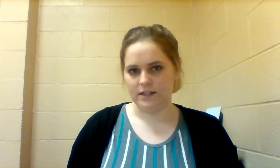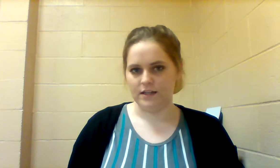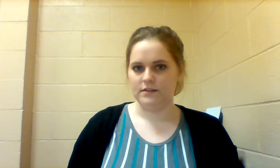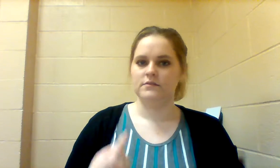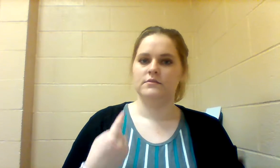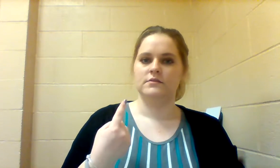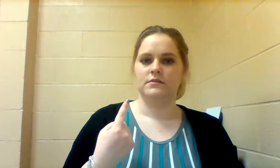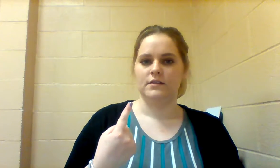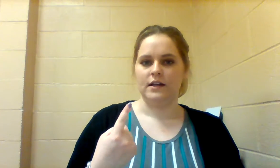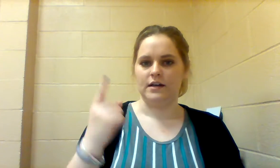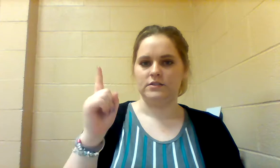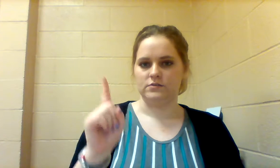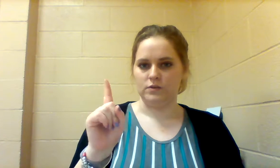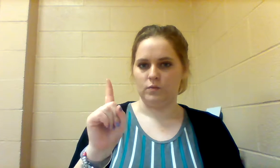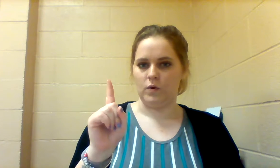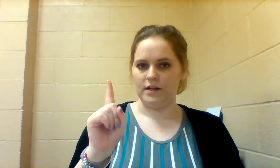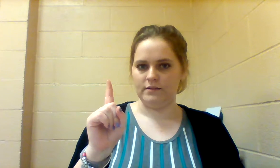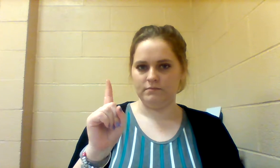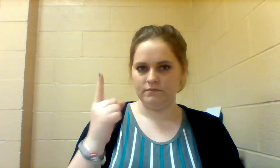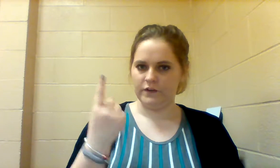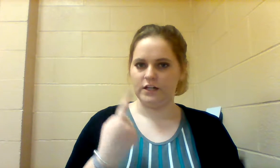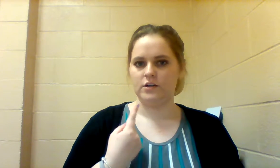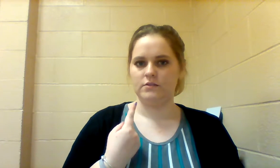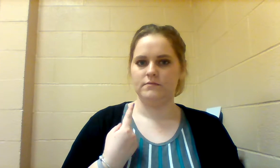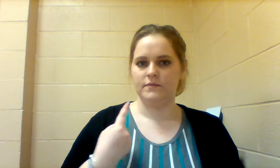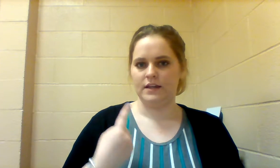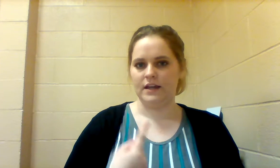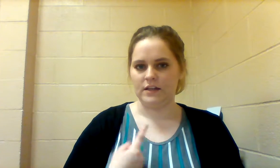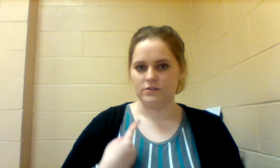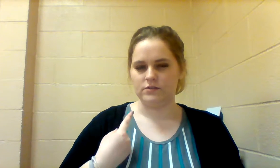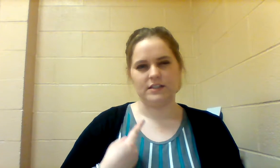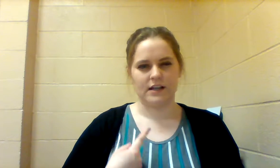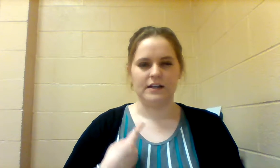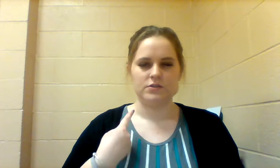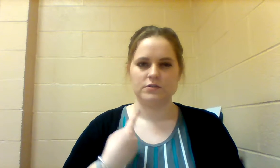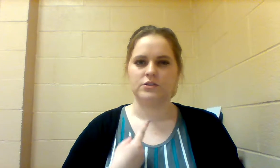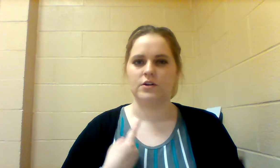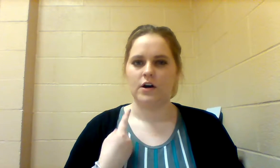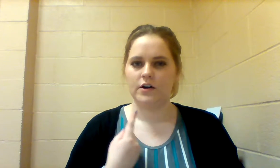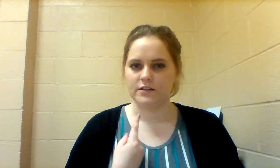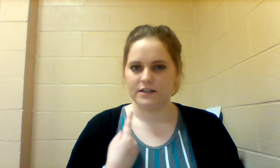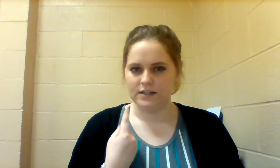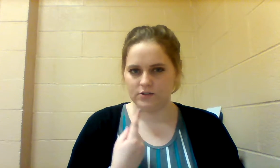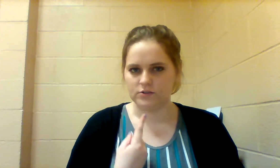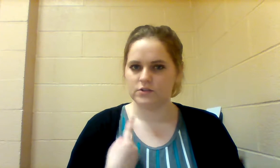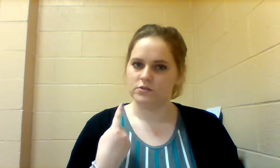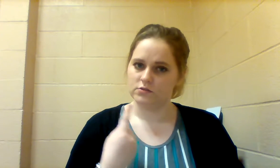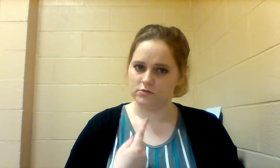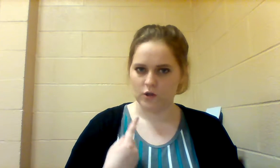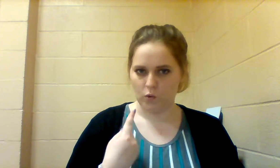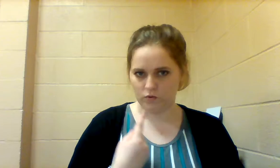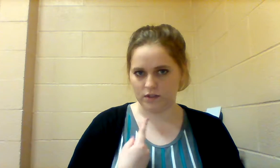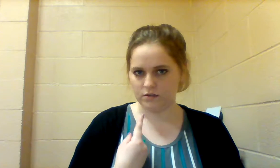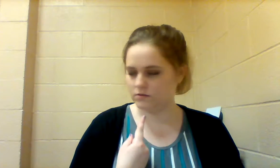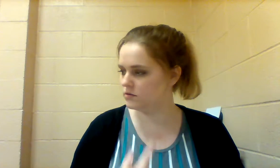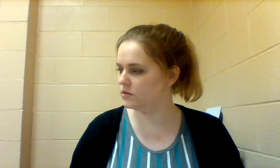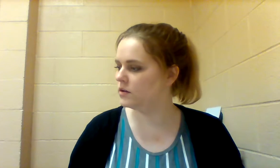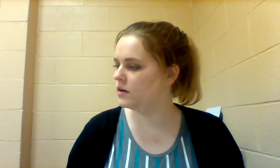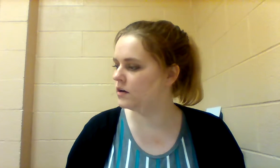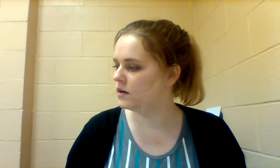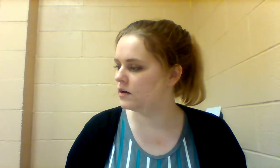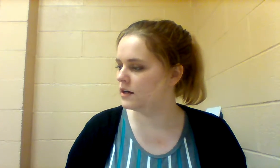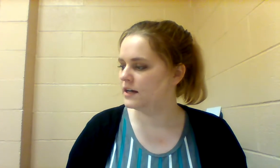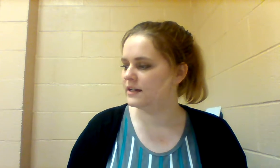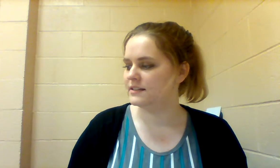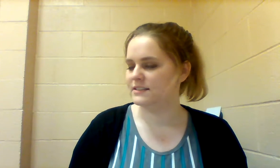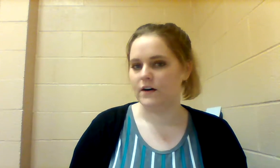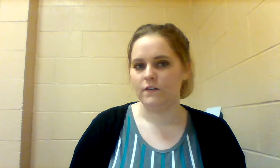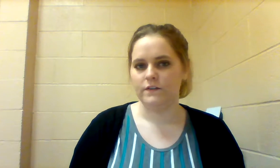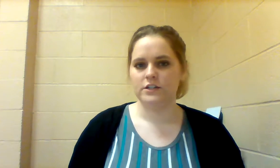LONELY so it's a 1 finger and you do it kind of towards your heart in a little circle LONELY